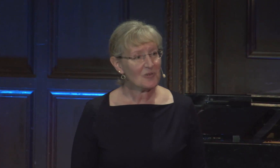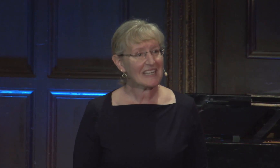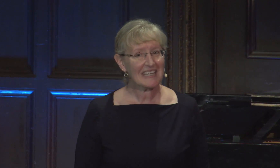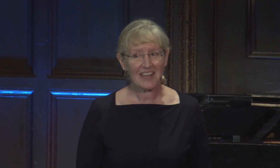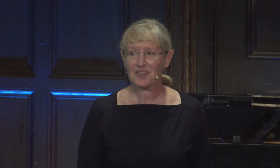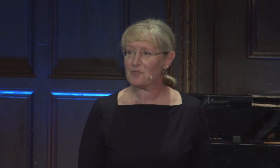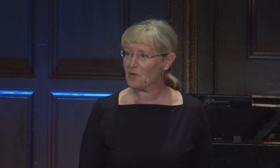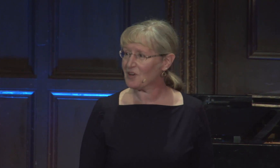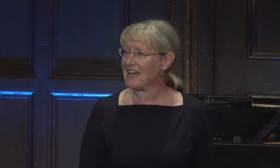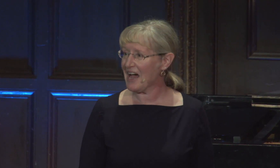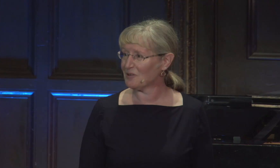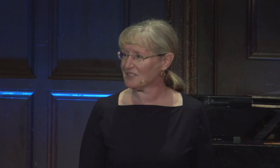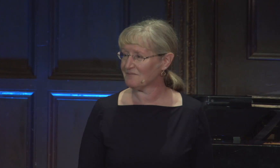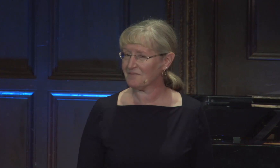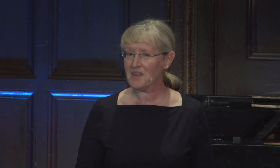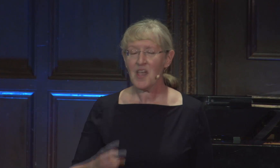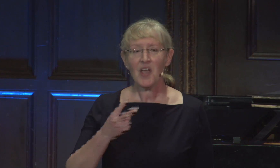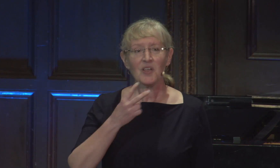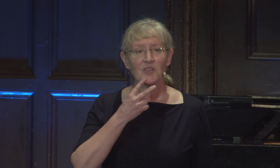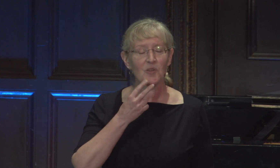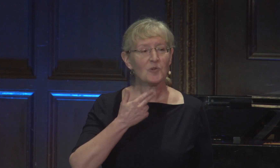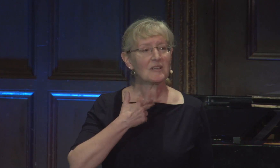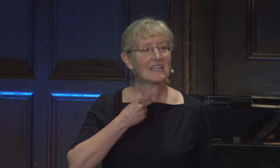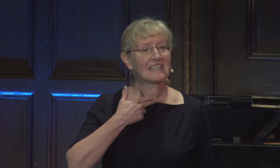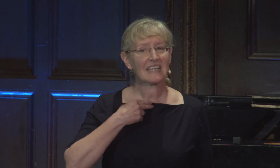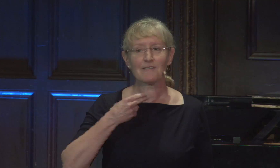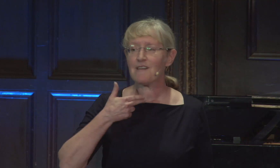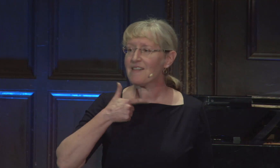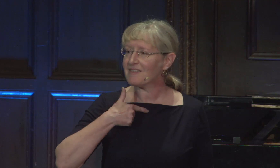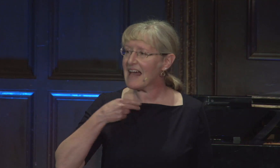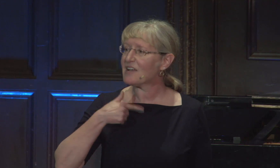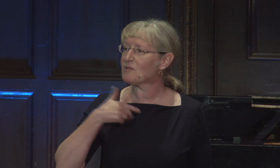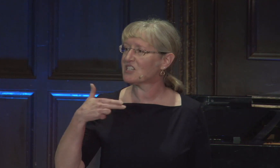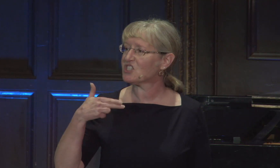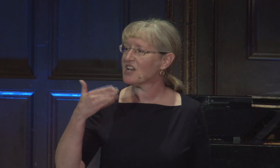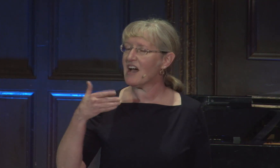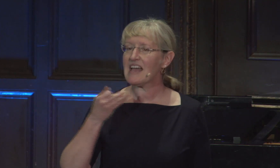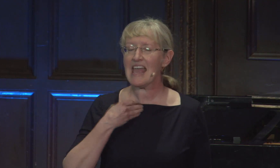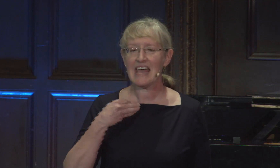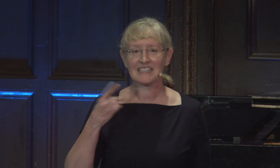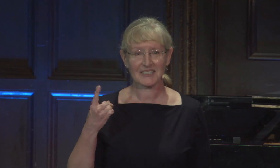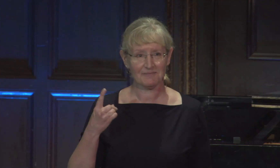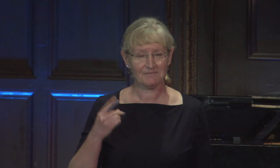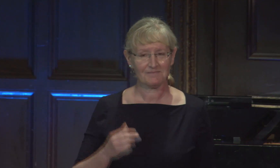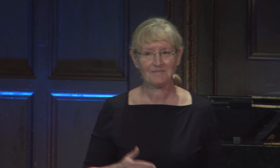You can get the word out. You can give language a hand.